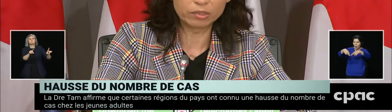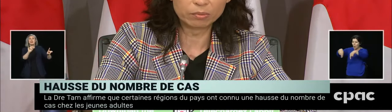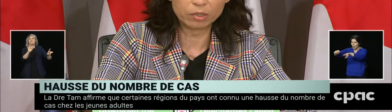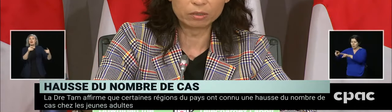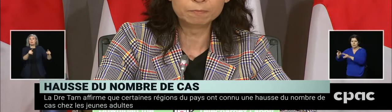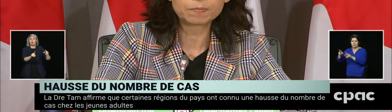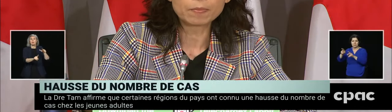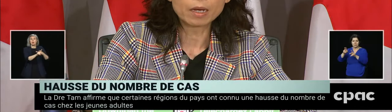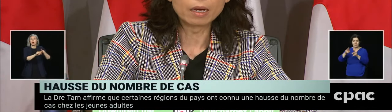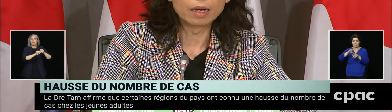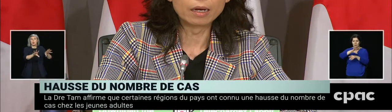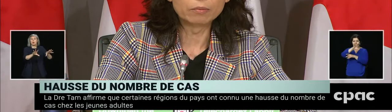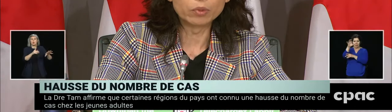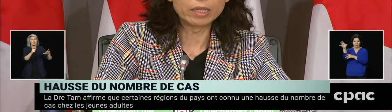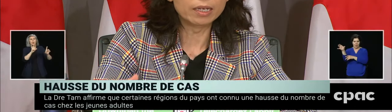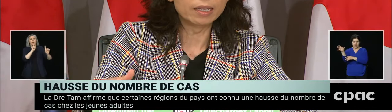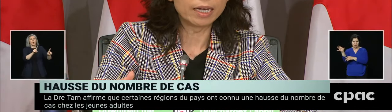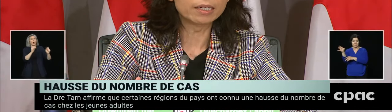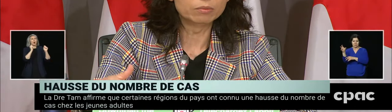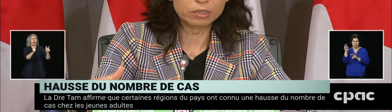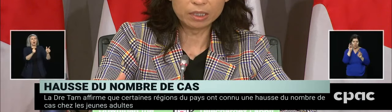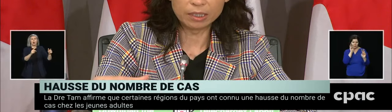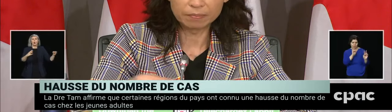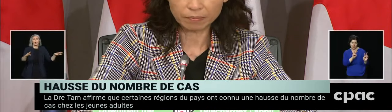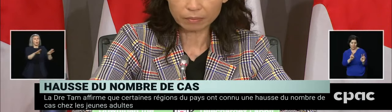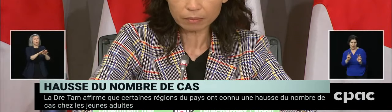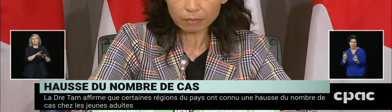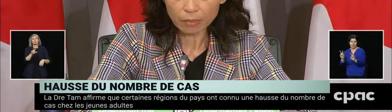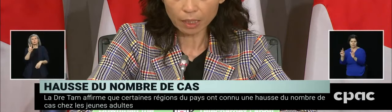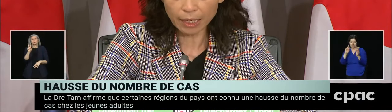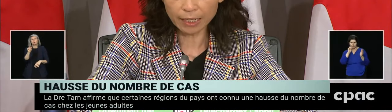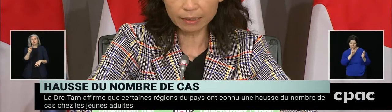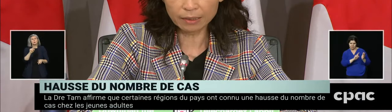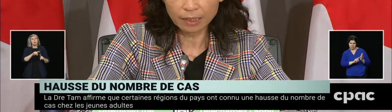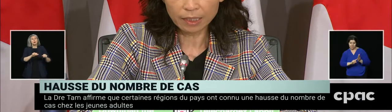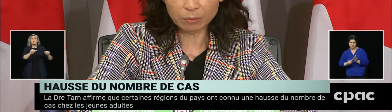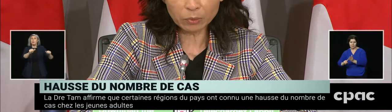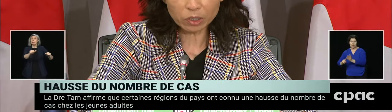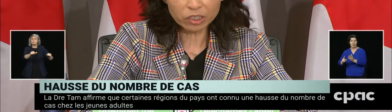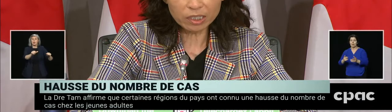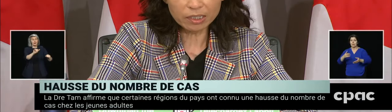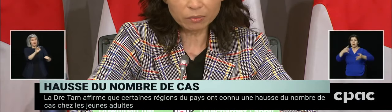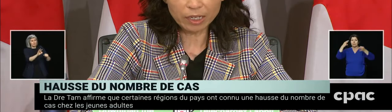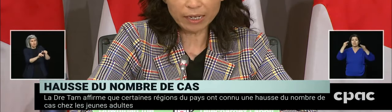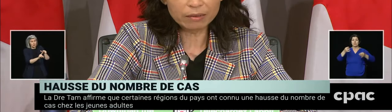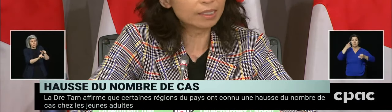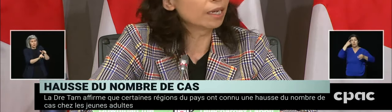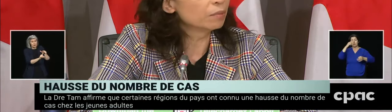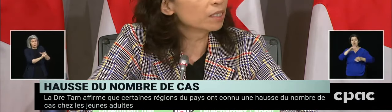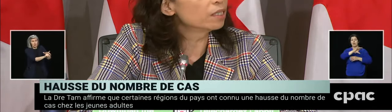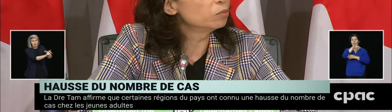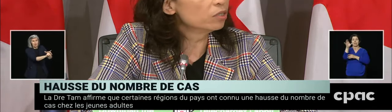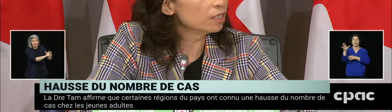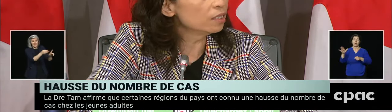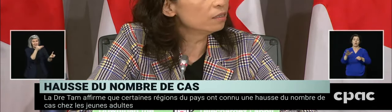AS MUCH AS POSSIBLE, BE PRECISE, AS TARGETED AS POSSIBLE, WITHIN